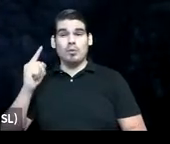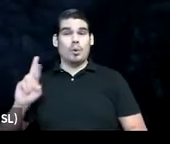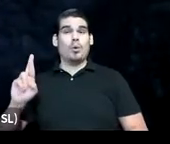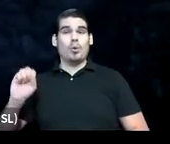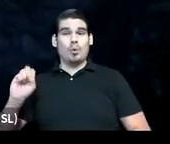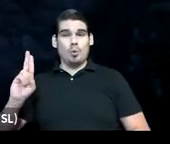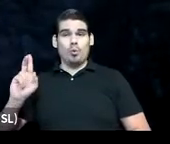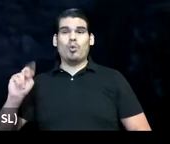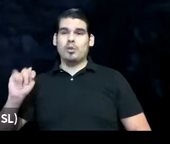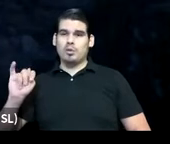Alright. Awesome. Thank you.